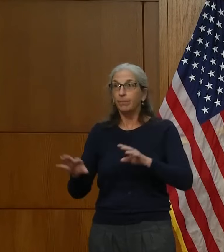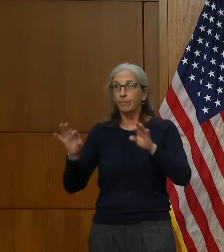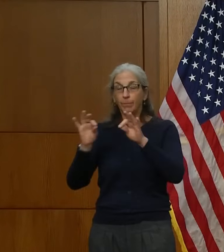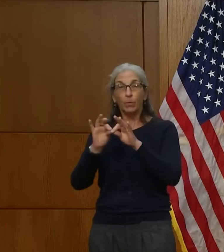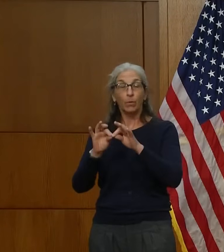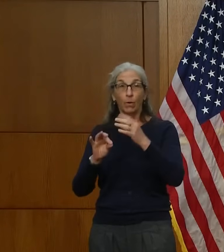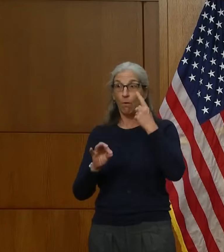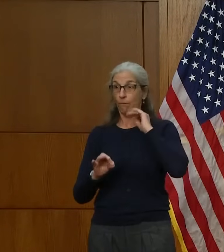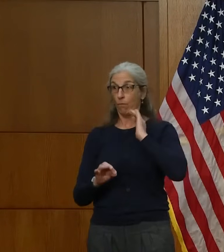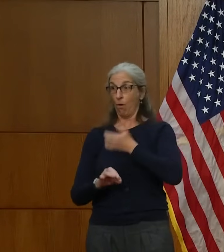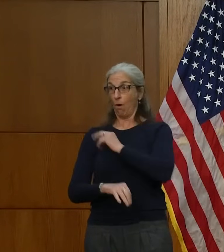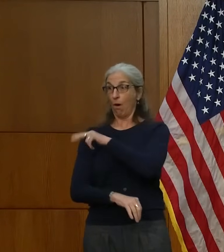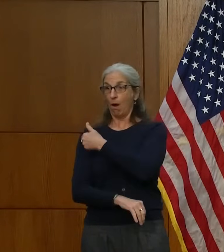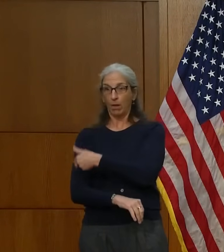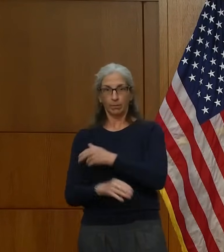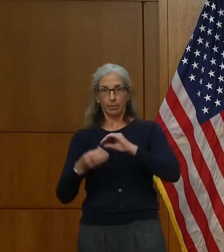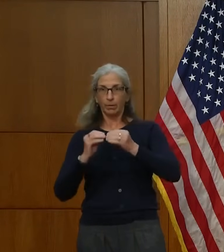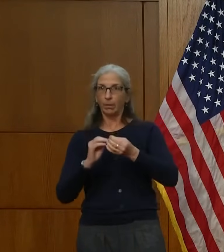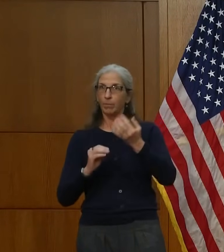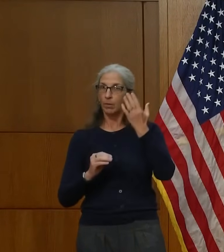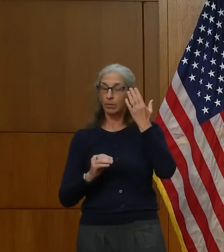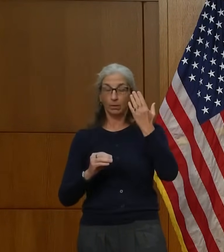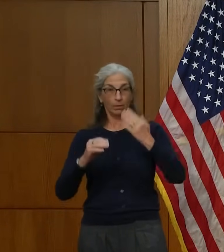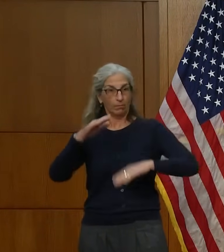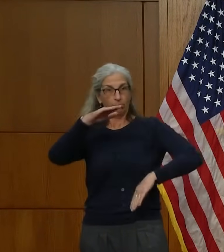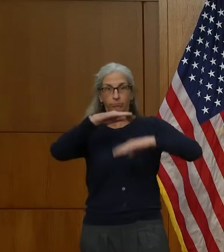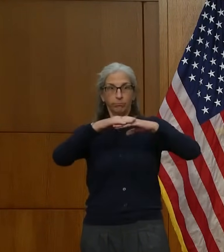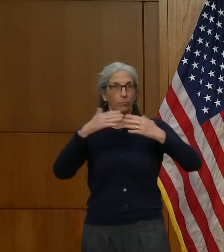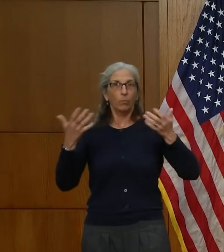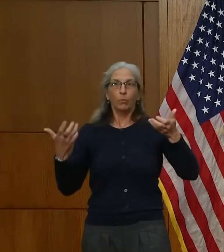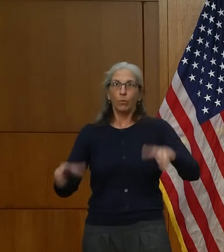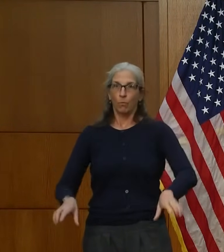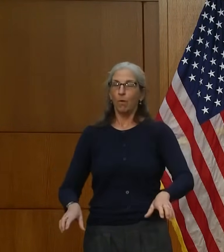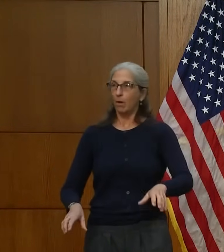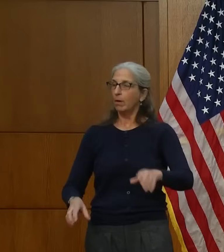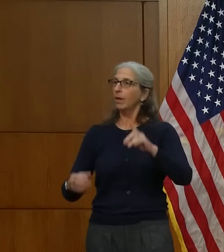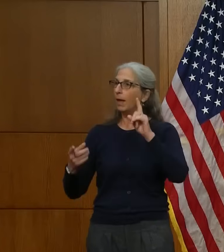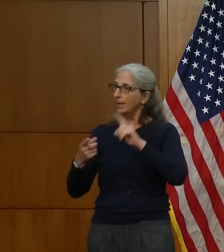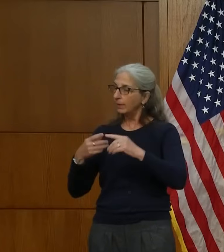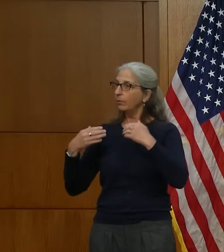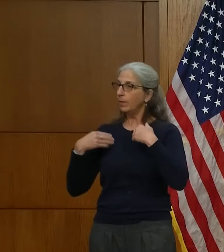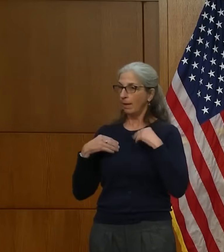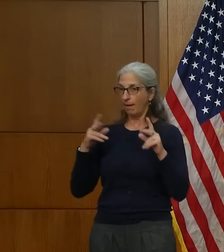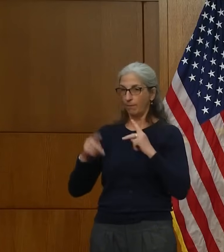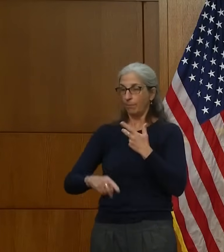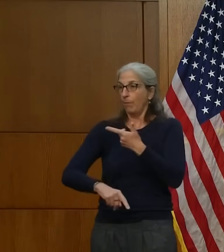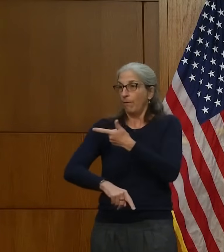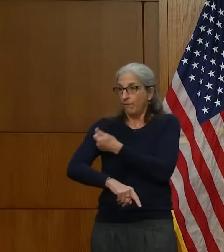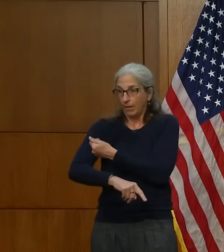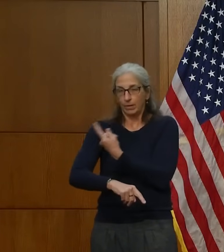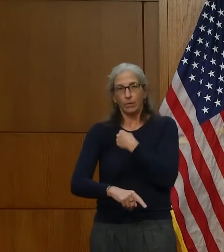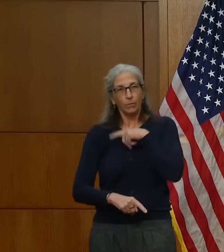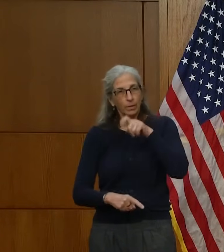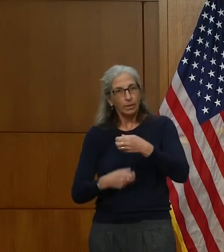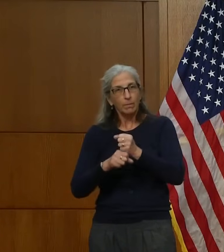SOLUTION AND AGAIN THAT IS JUST SO IMPORTANT. UM, ESPECIALLY